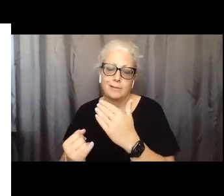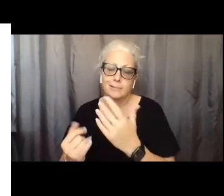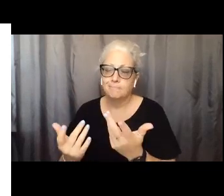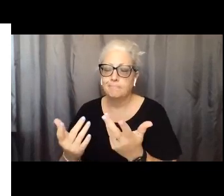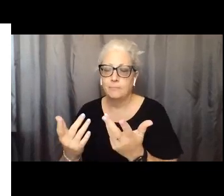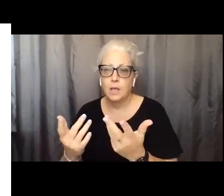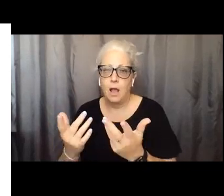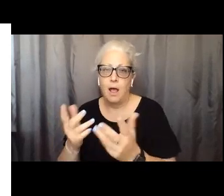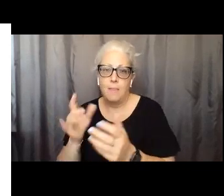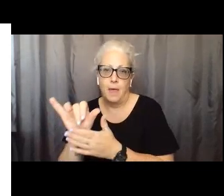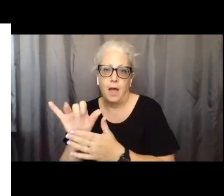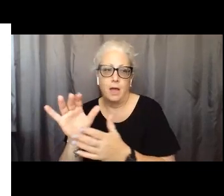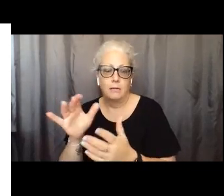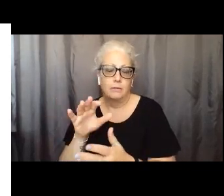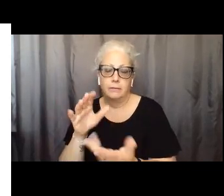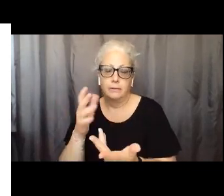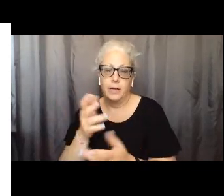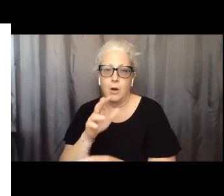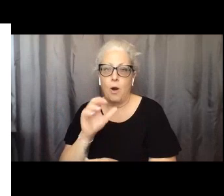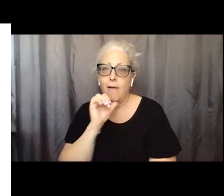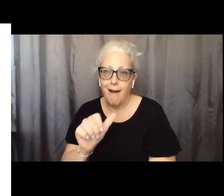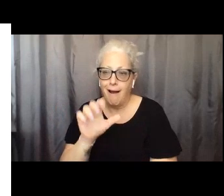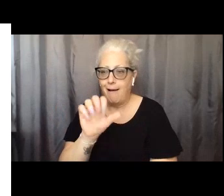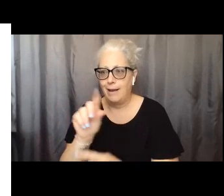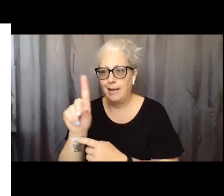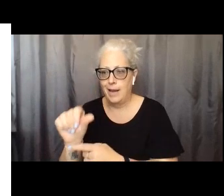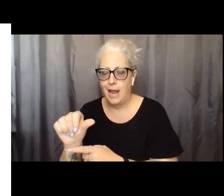could go a long way on our campus. [Roby Poche (DES)] So we will be looking at